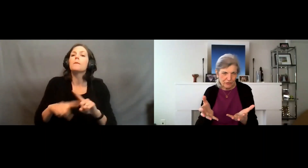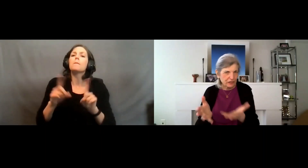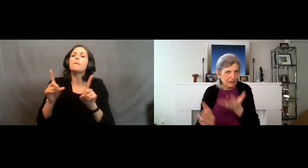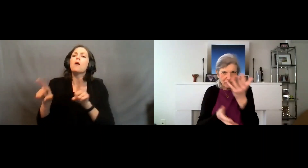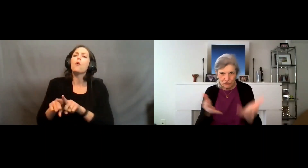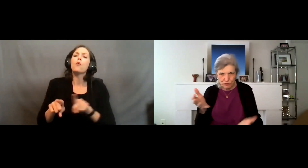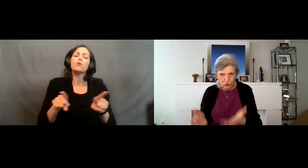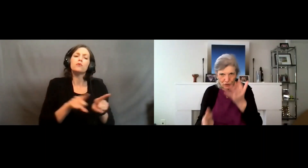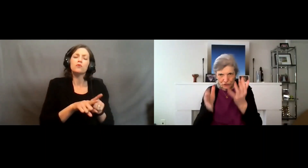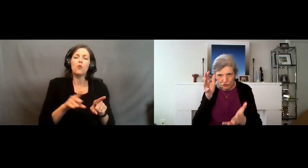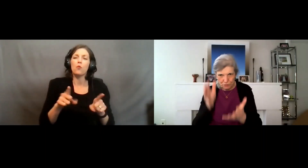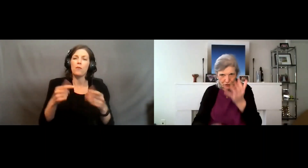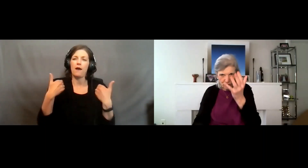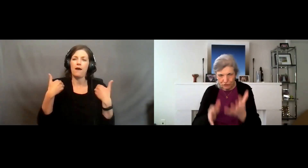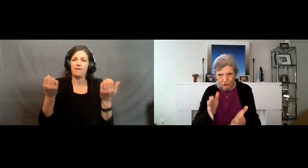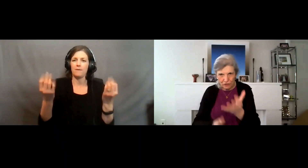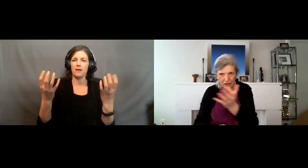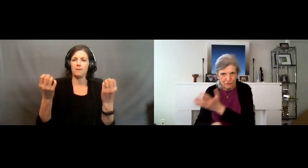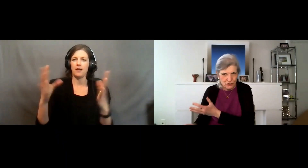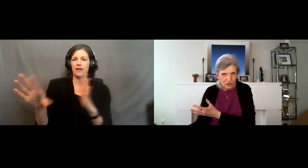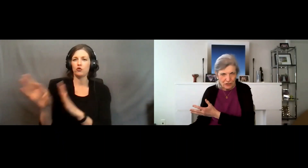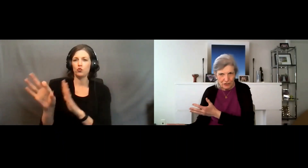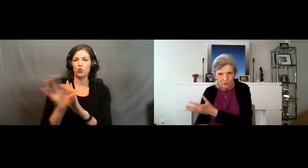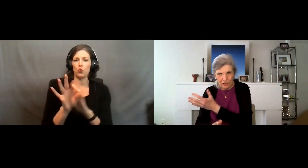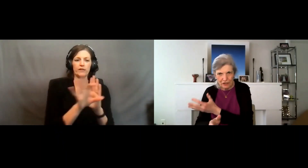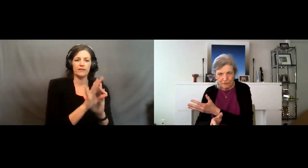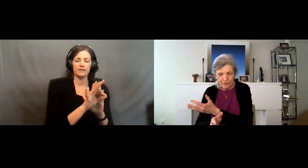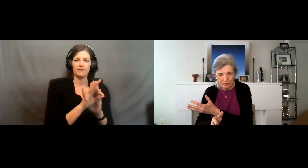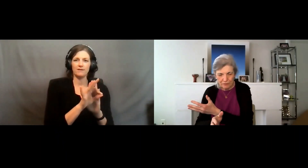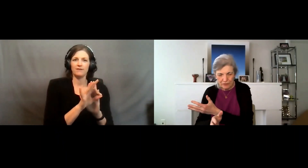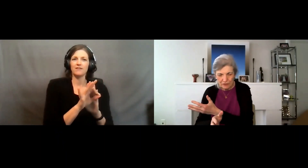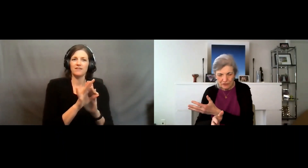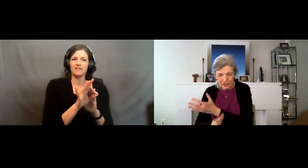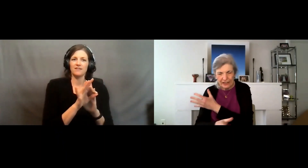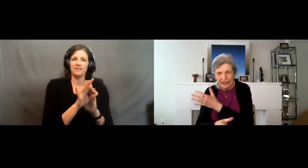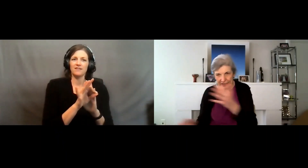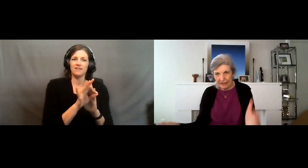have a lot of choices because there are a lot of dedicated hours